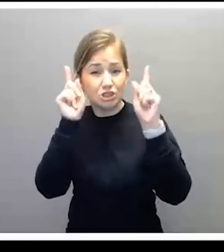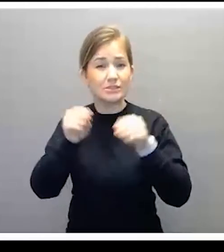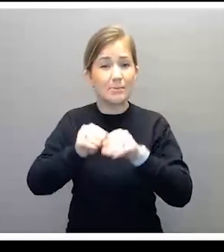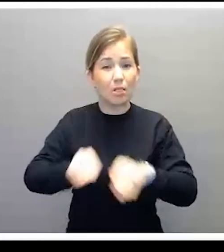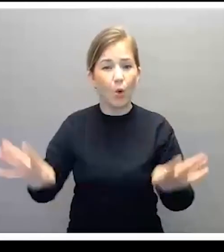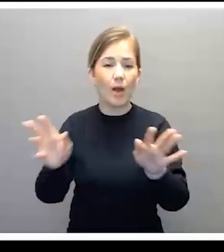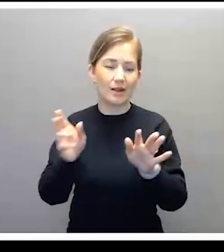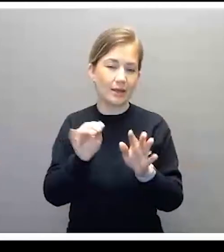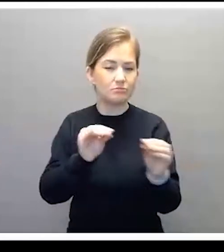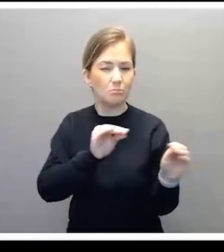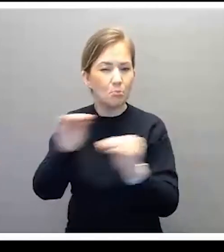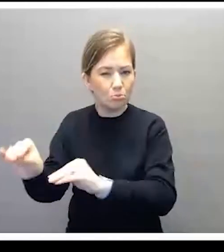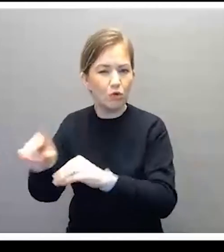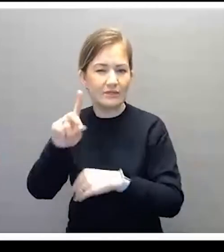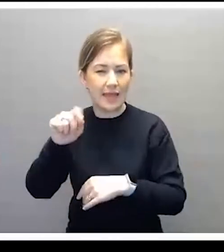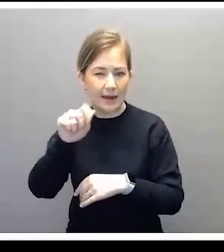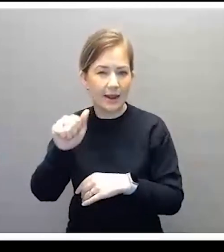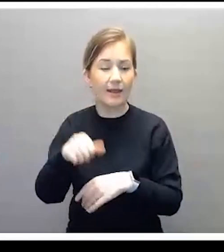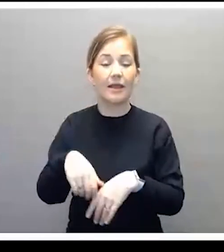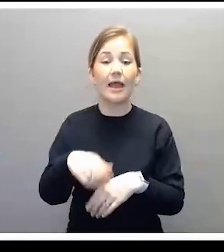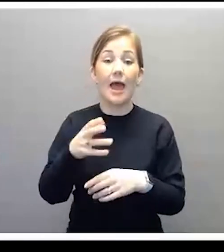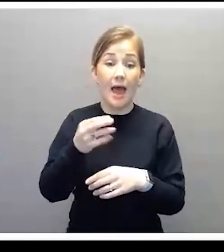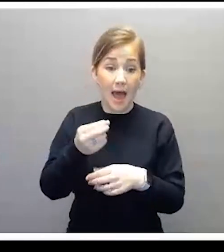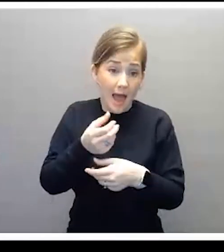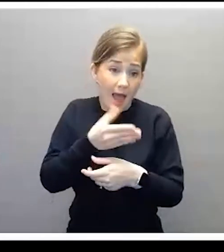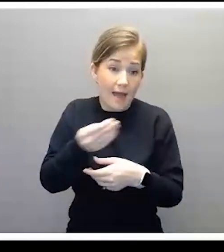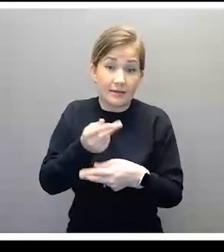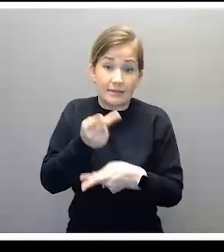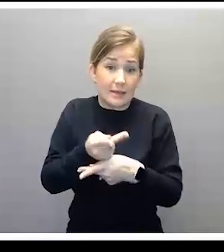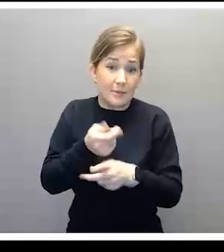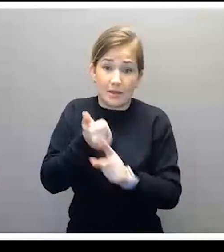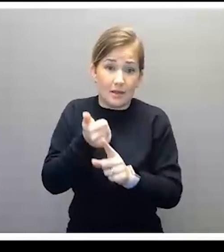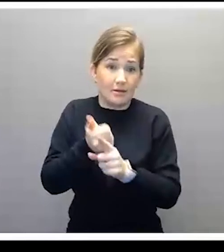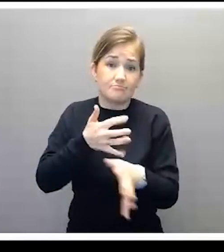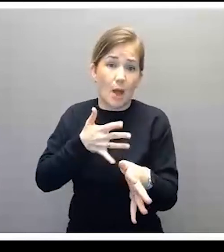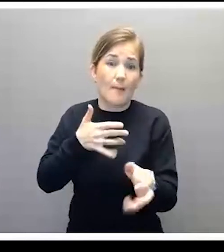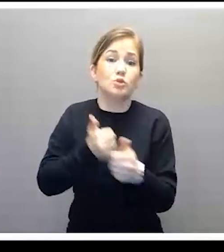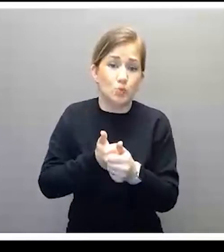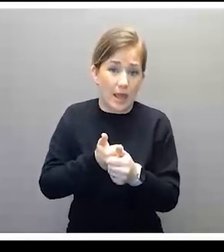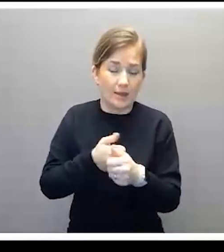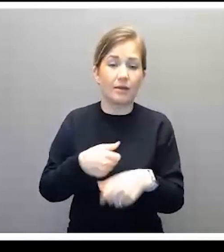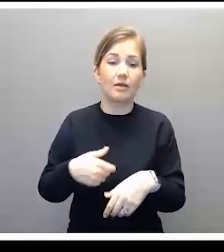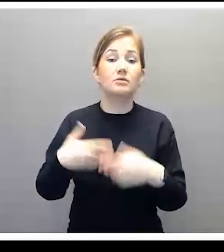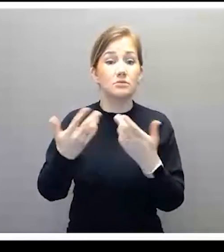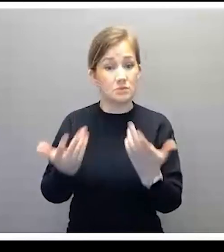that's associated with moving data for you. And then keeping it up to date as possible. So with something like Rsync,